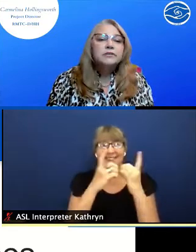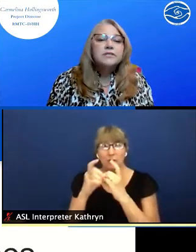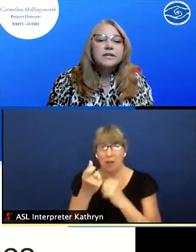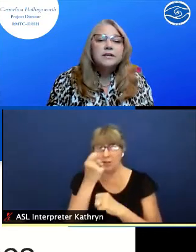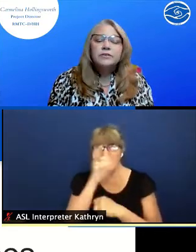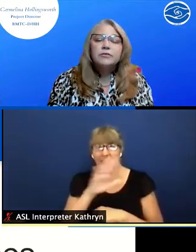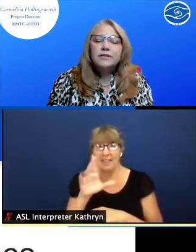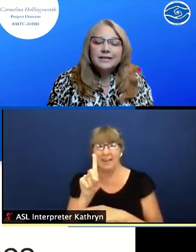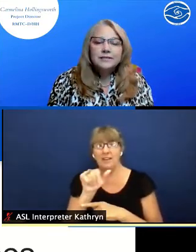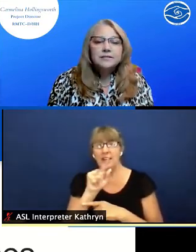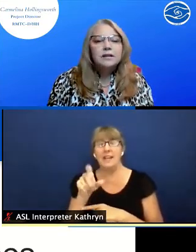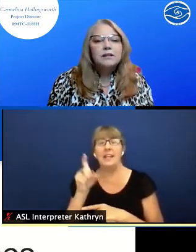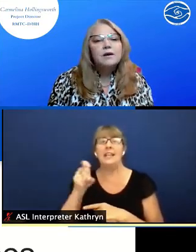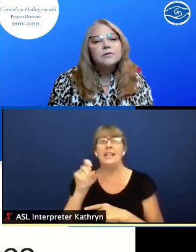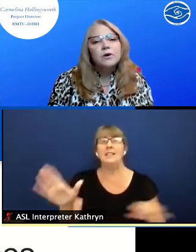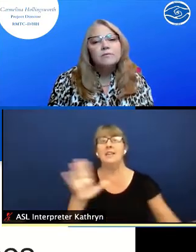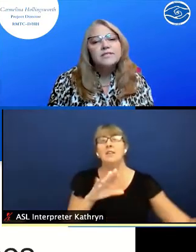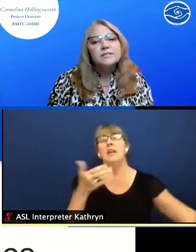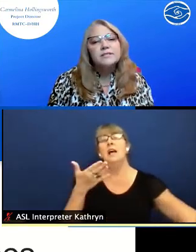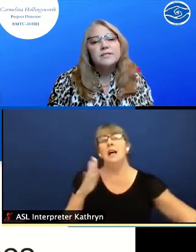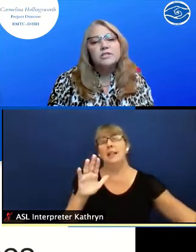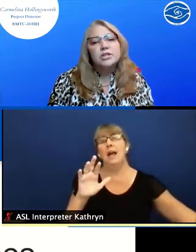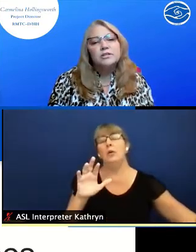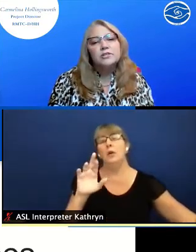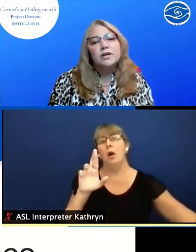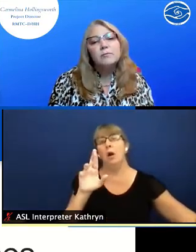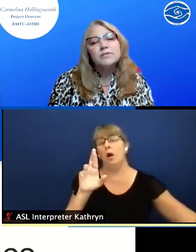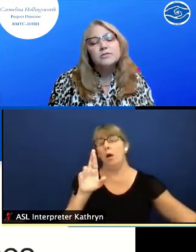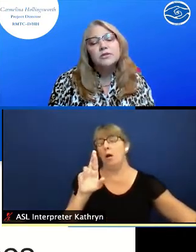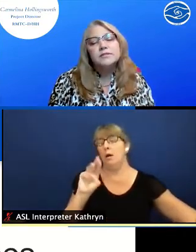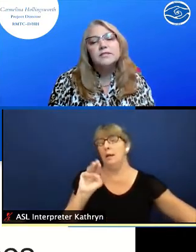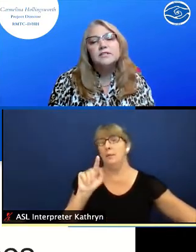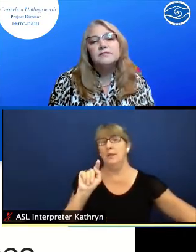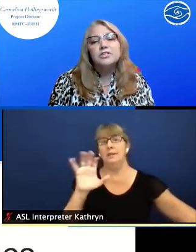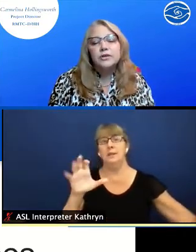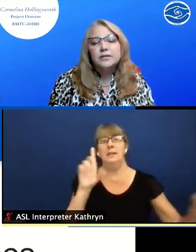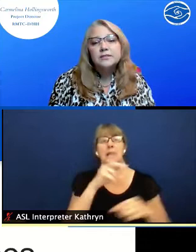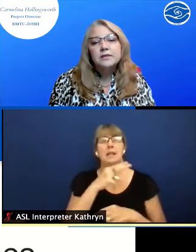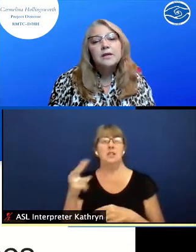data and their needs, allows RMTC-D/HH to help districts, identify strengths